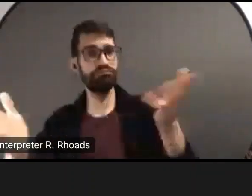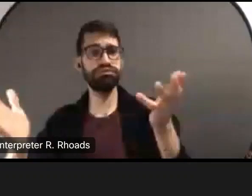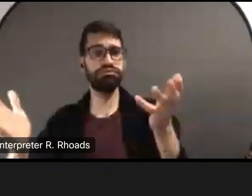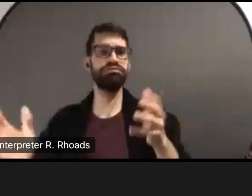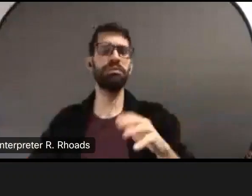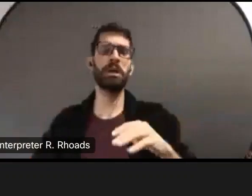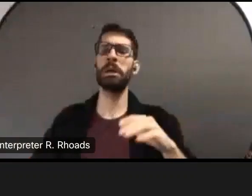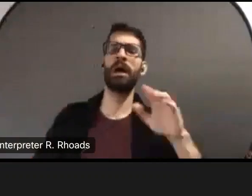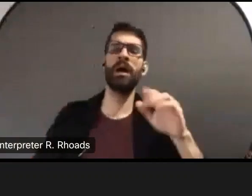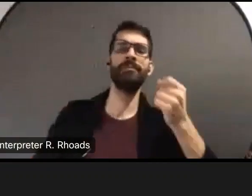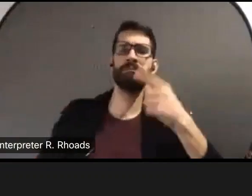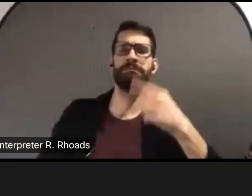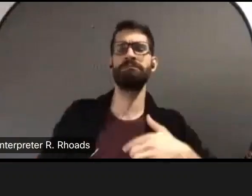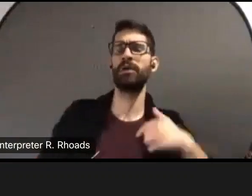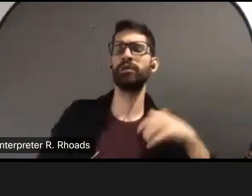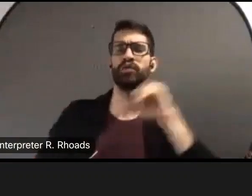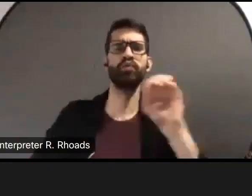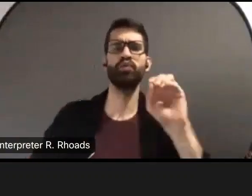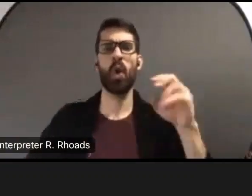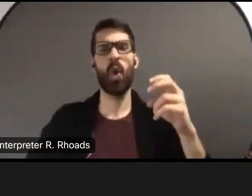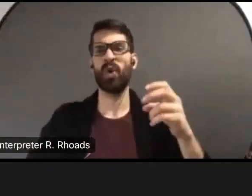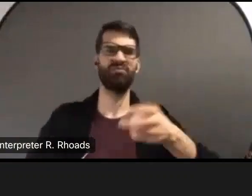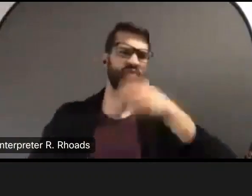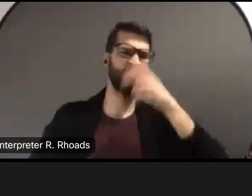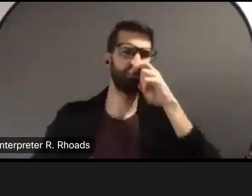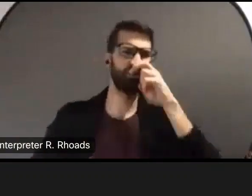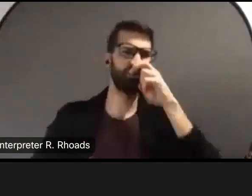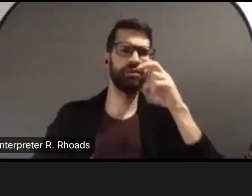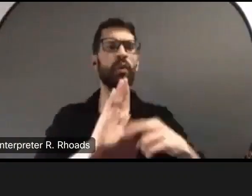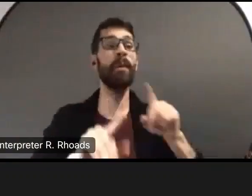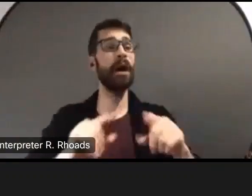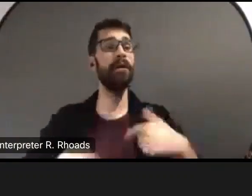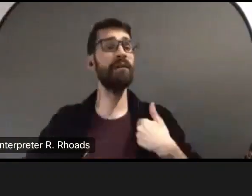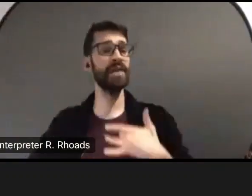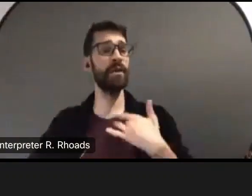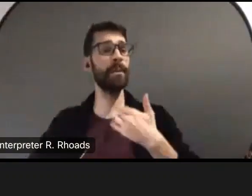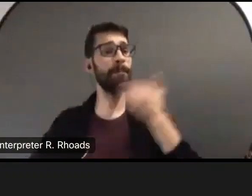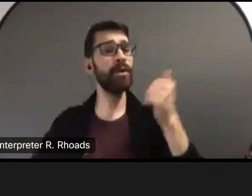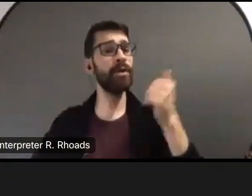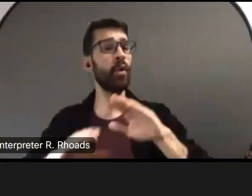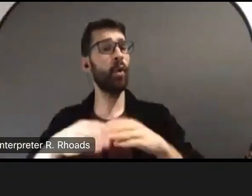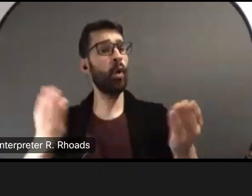fast rules. I would focus on being effective in your communication. It's not an official meeting.